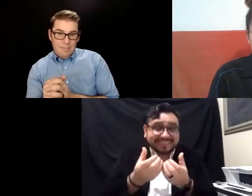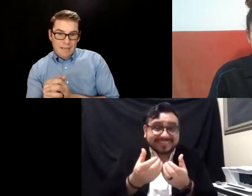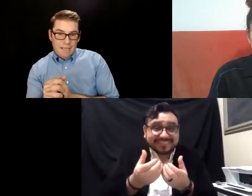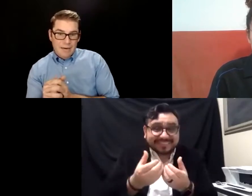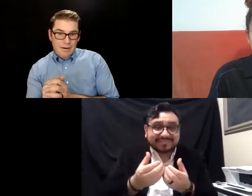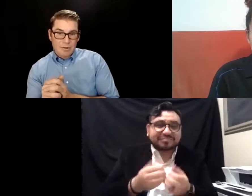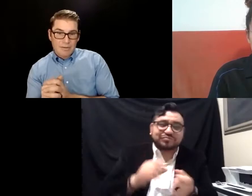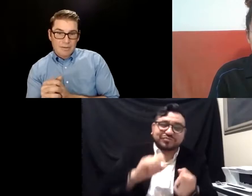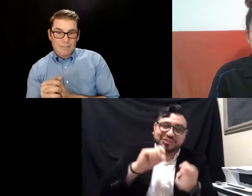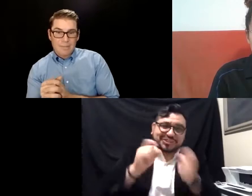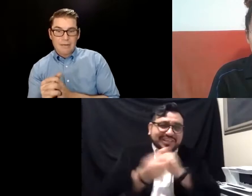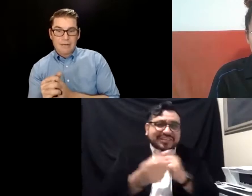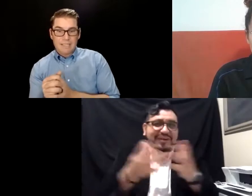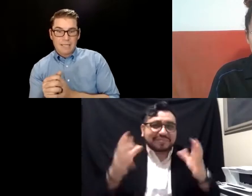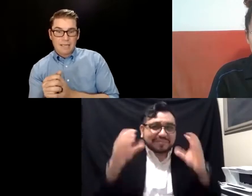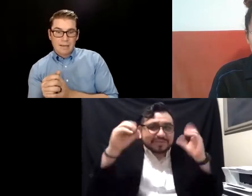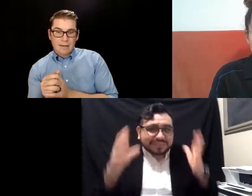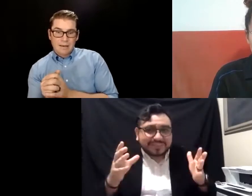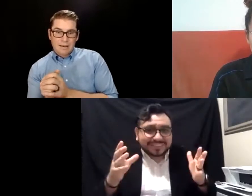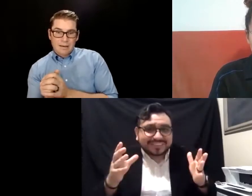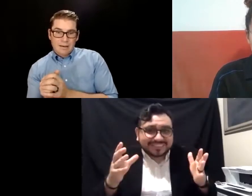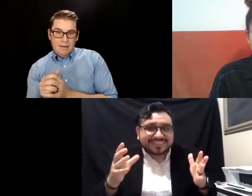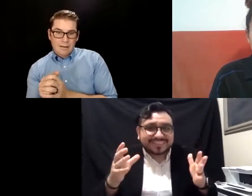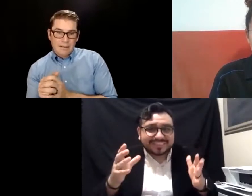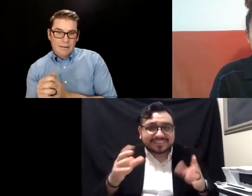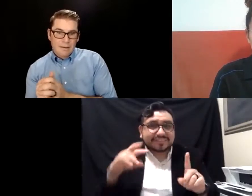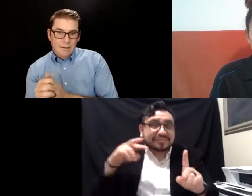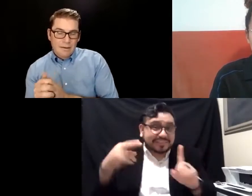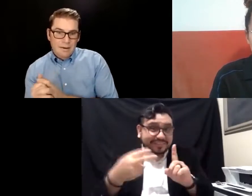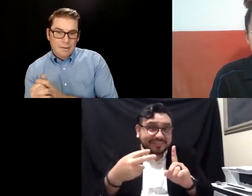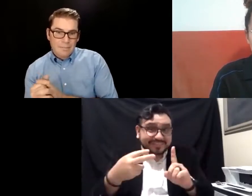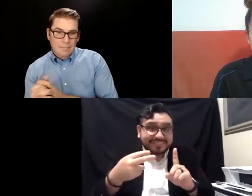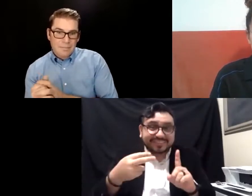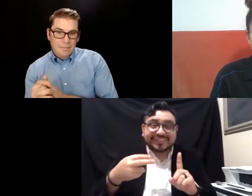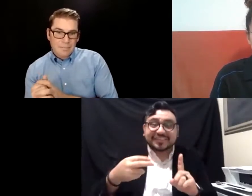like that on a movie or something that you can see.